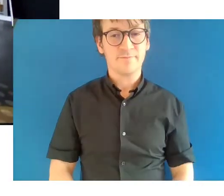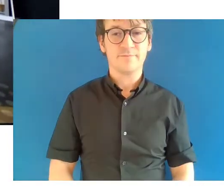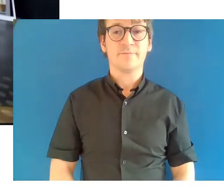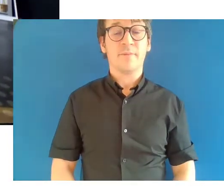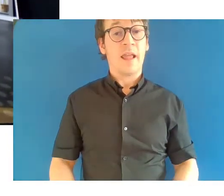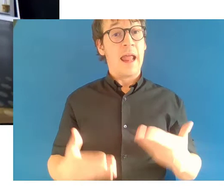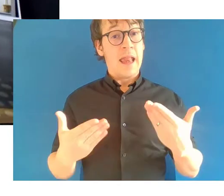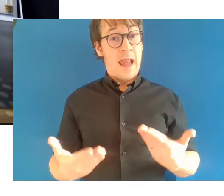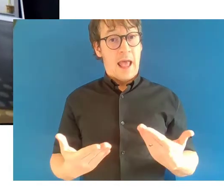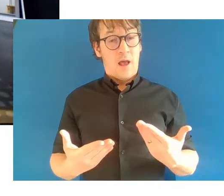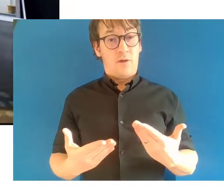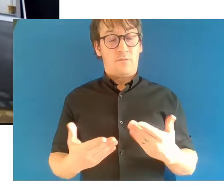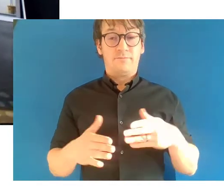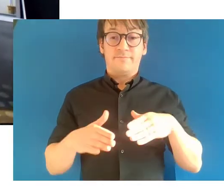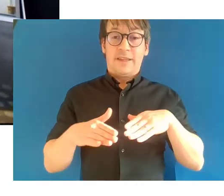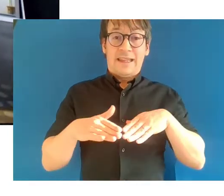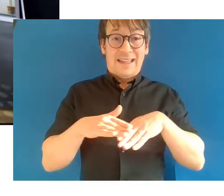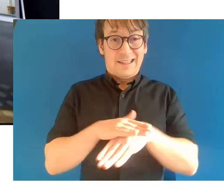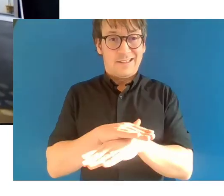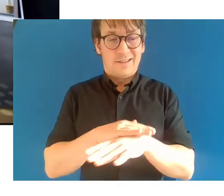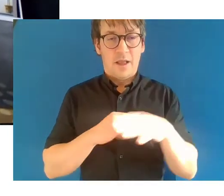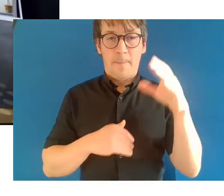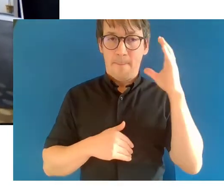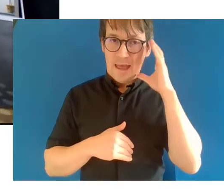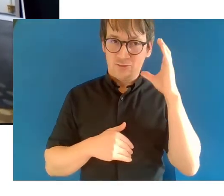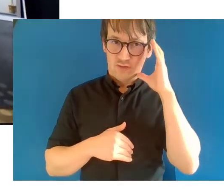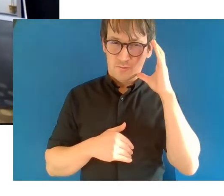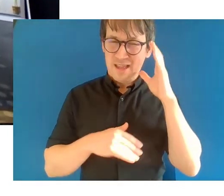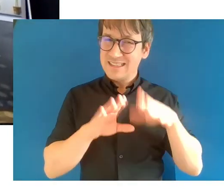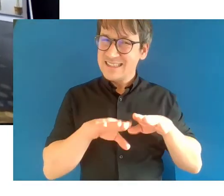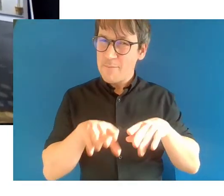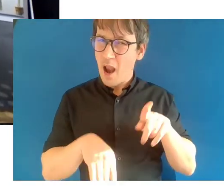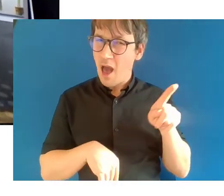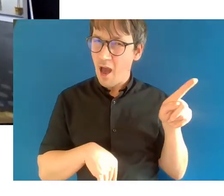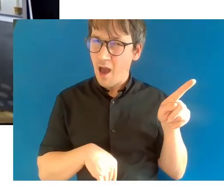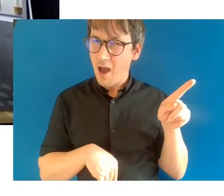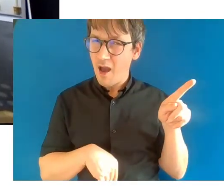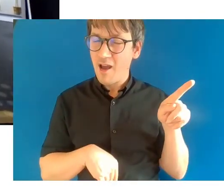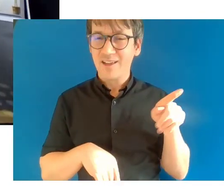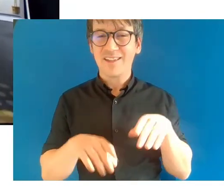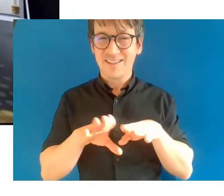Let's go into the bedroom now to see another version of this robot that can help people